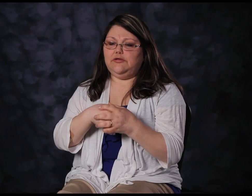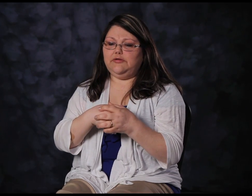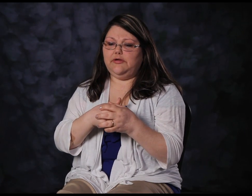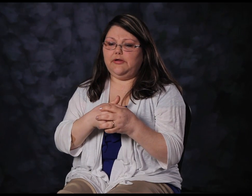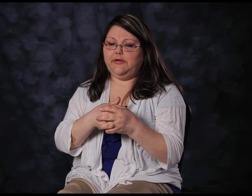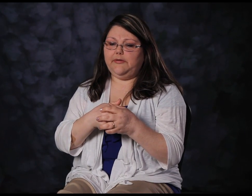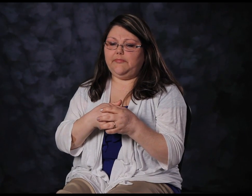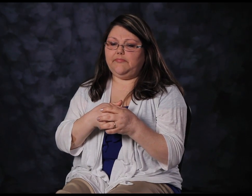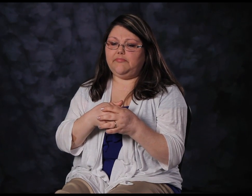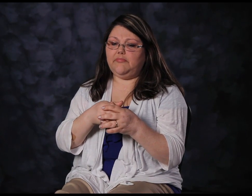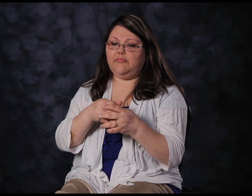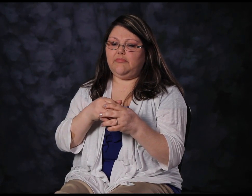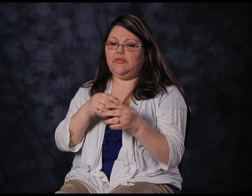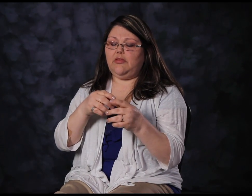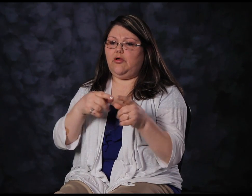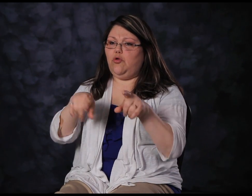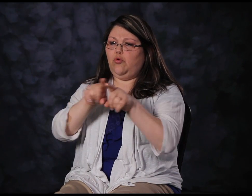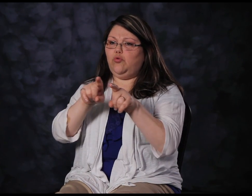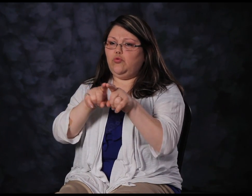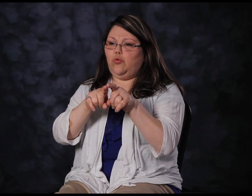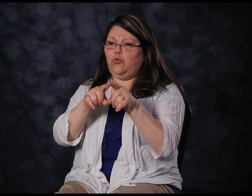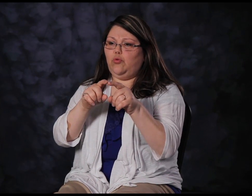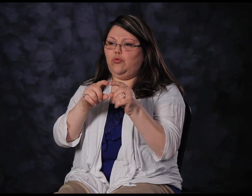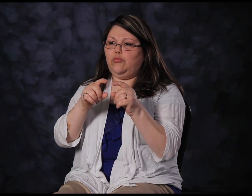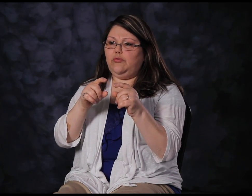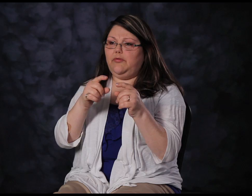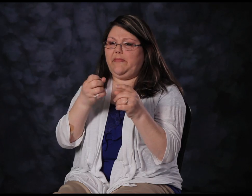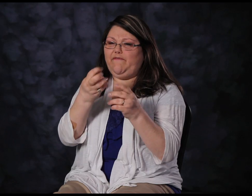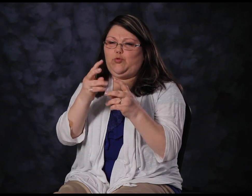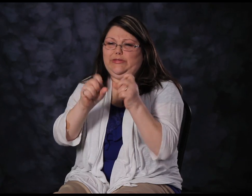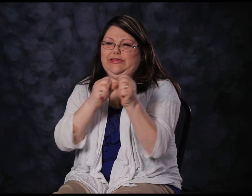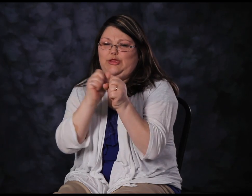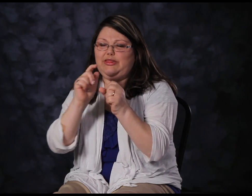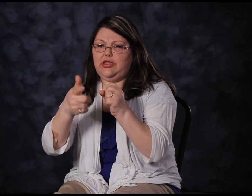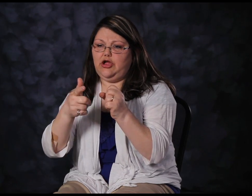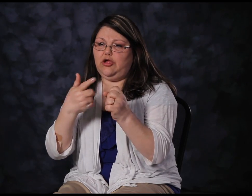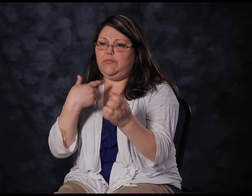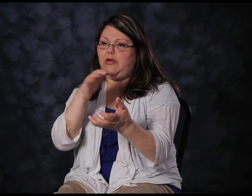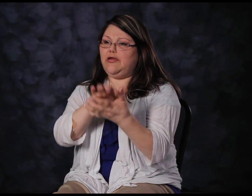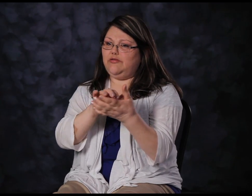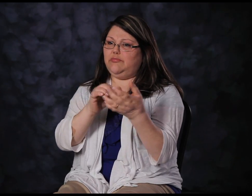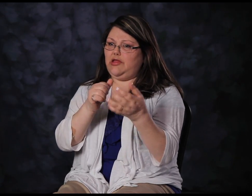A few years later, I got married and my husband was also a huge source of support,